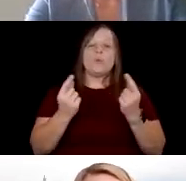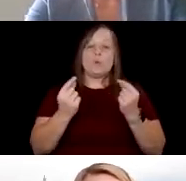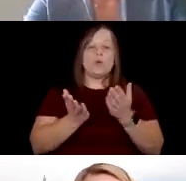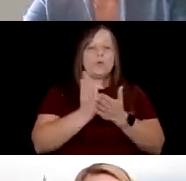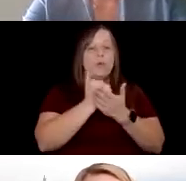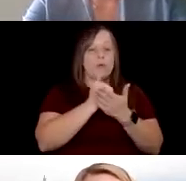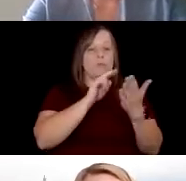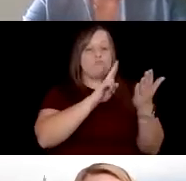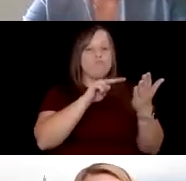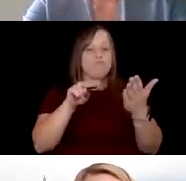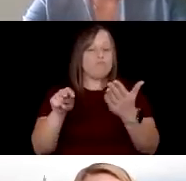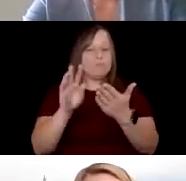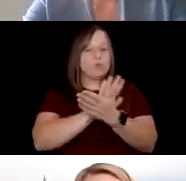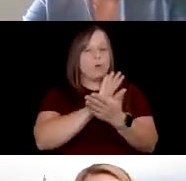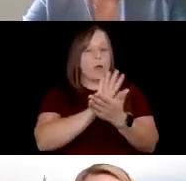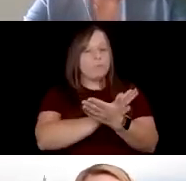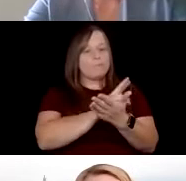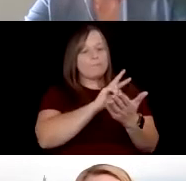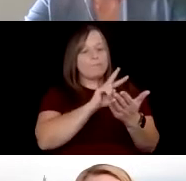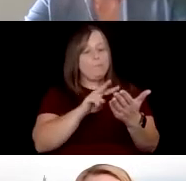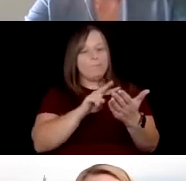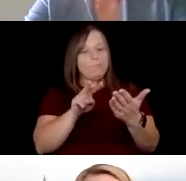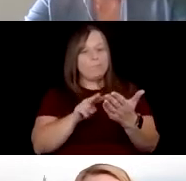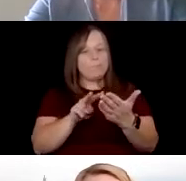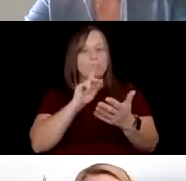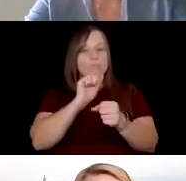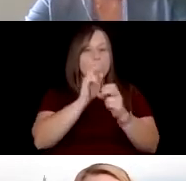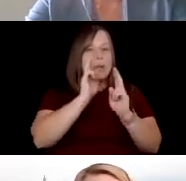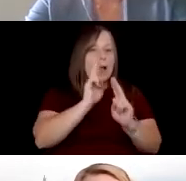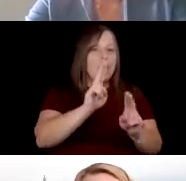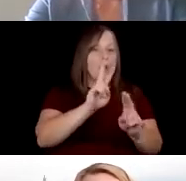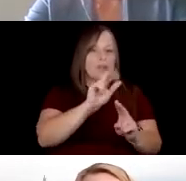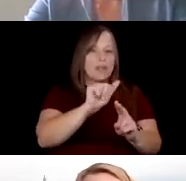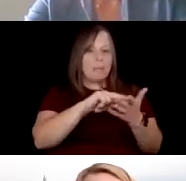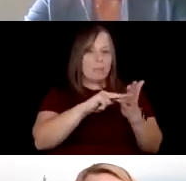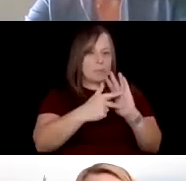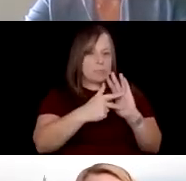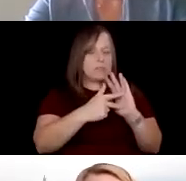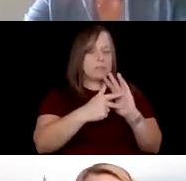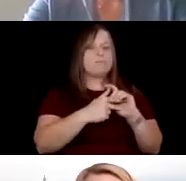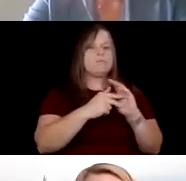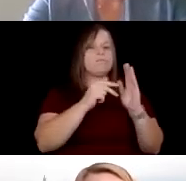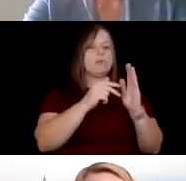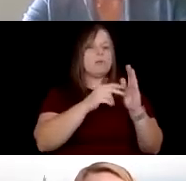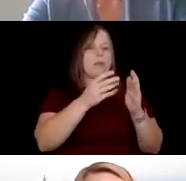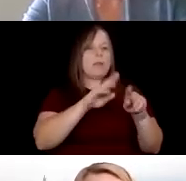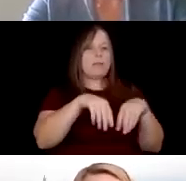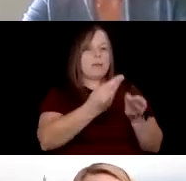they'll look at your record to figure out if your service was what they call honorable for VA purposes, and then they could give you the benefits.